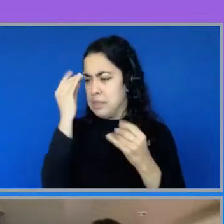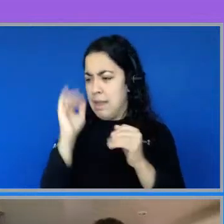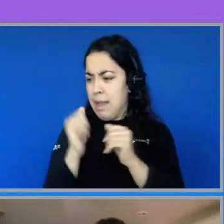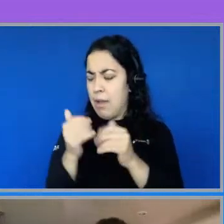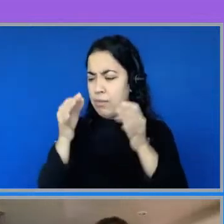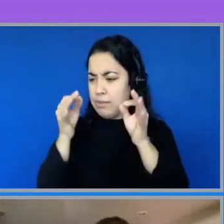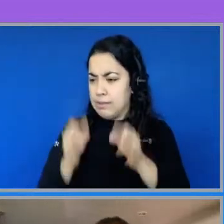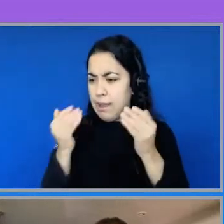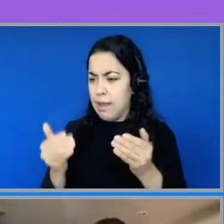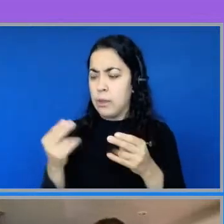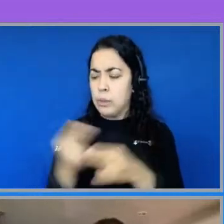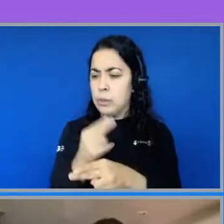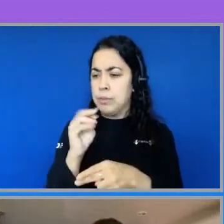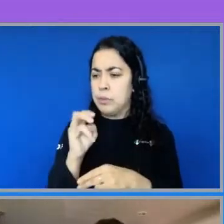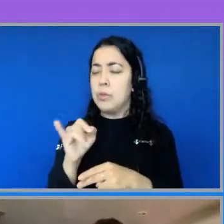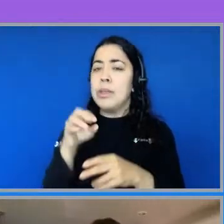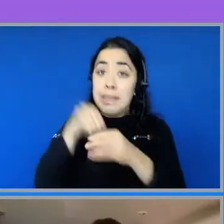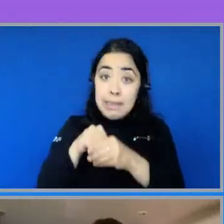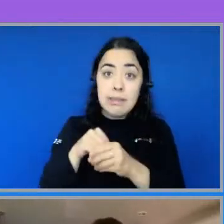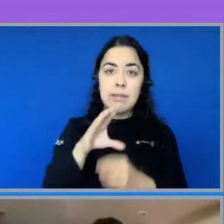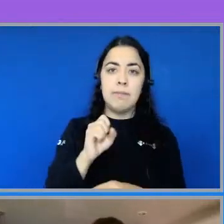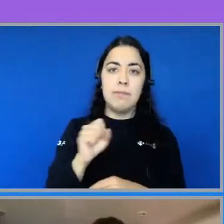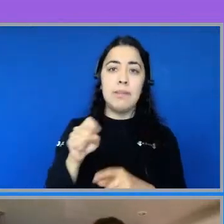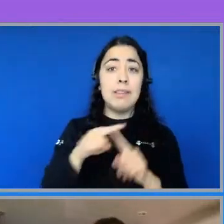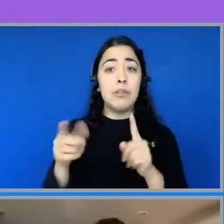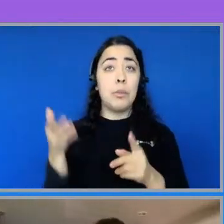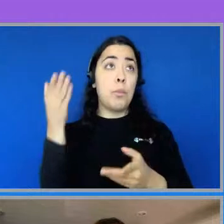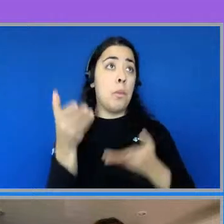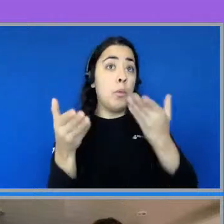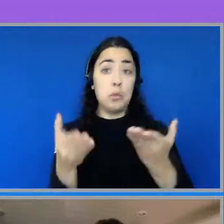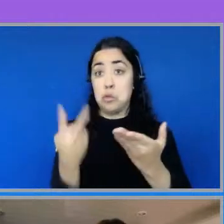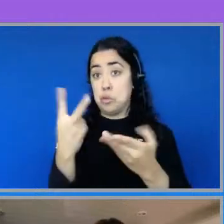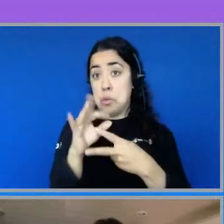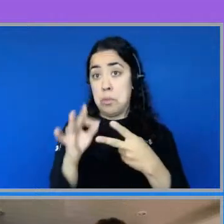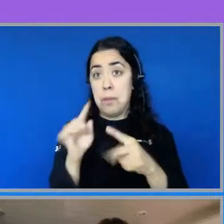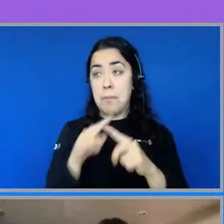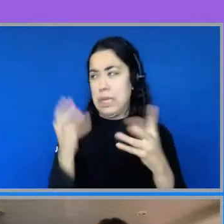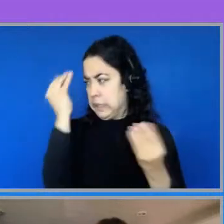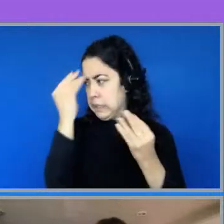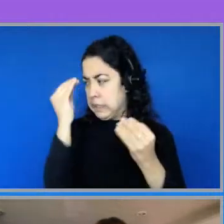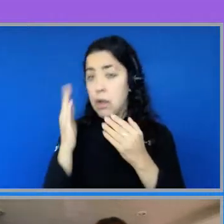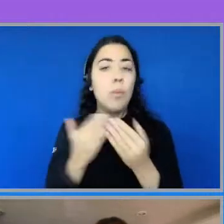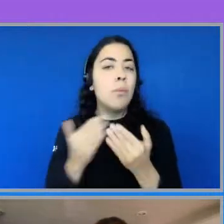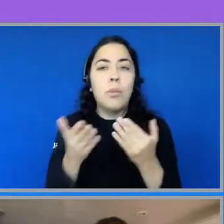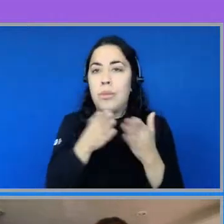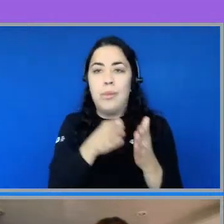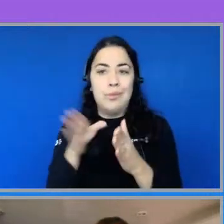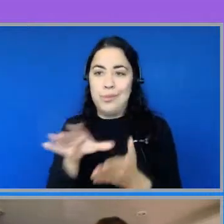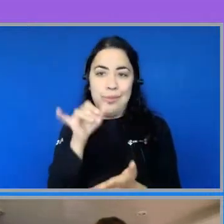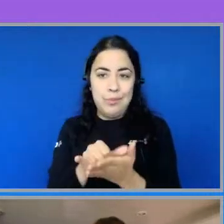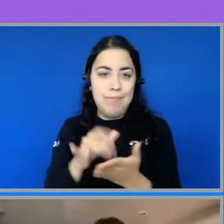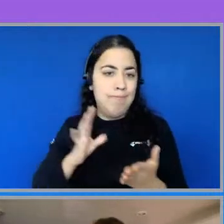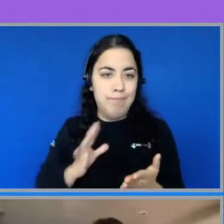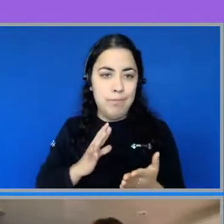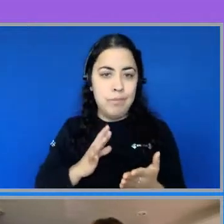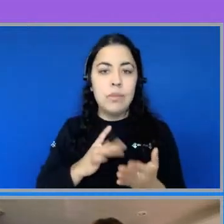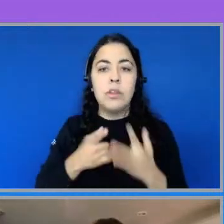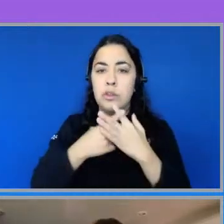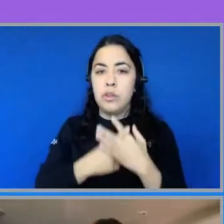masonry in CSS. There's two different proposals. But however